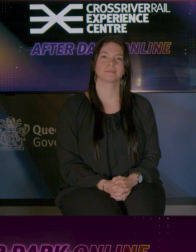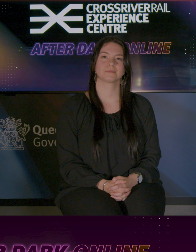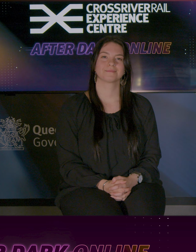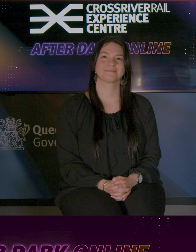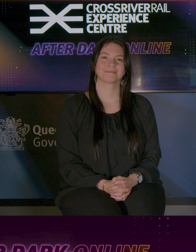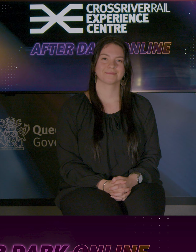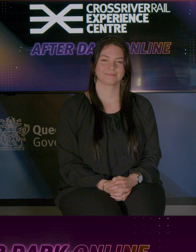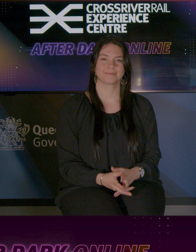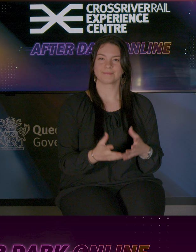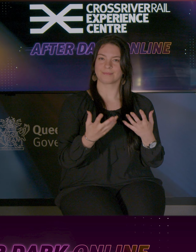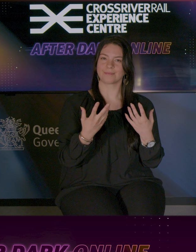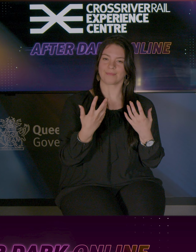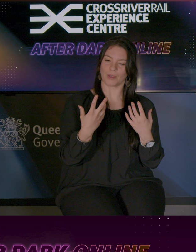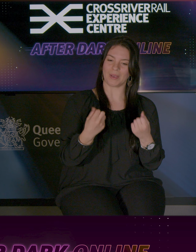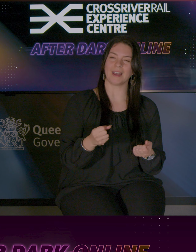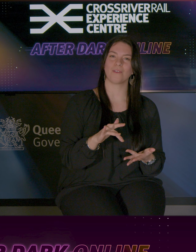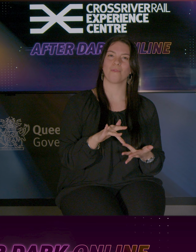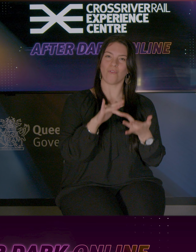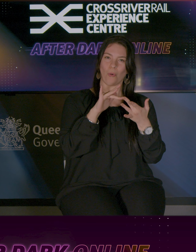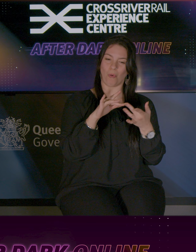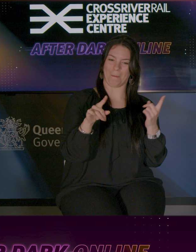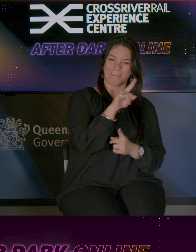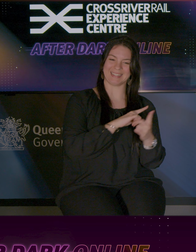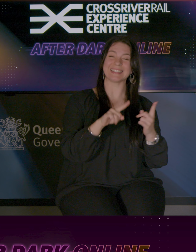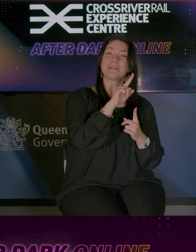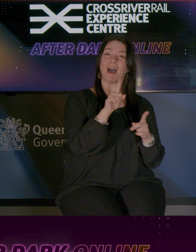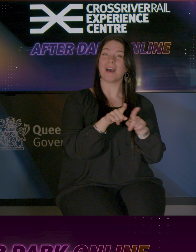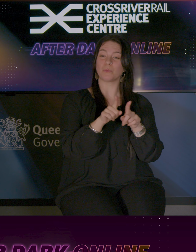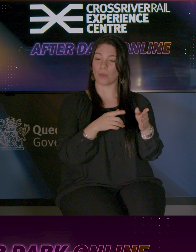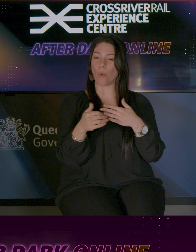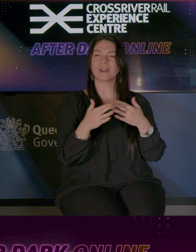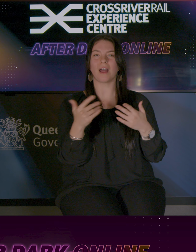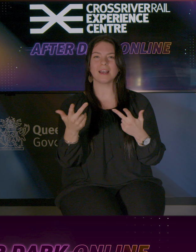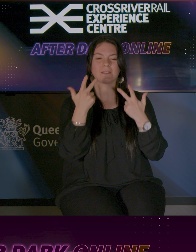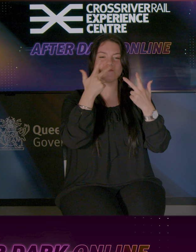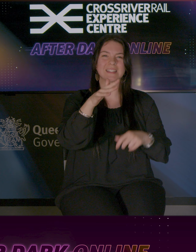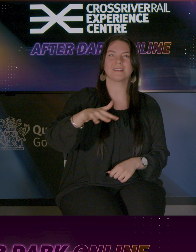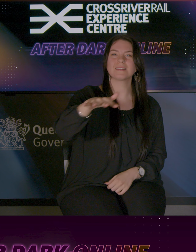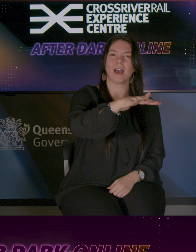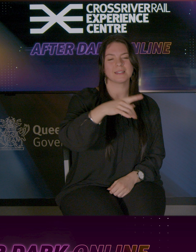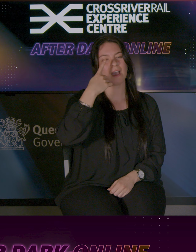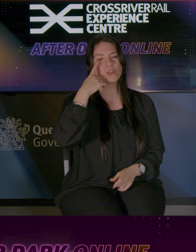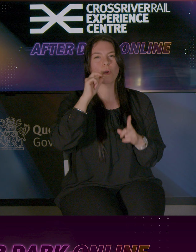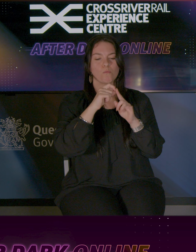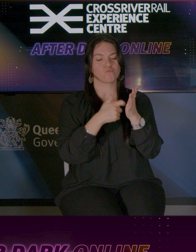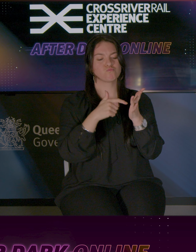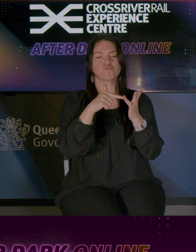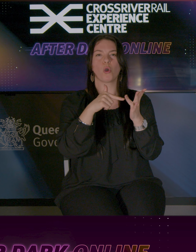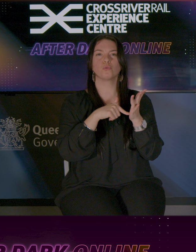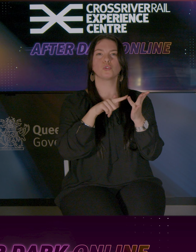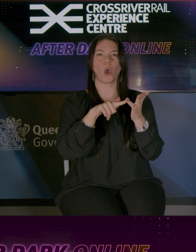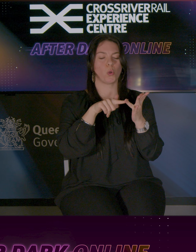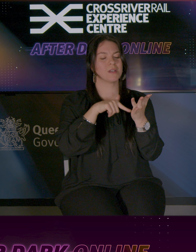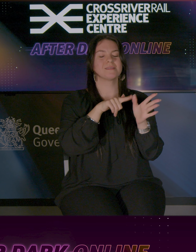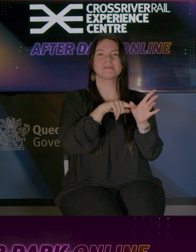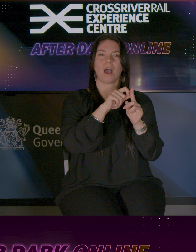also organize site visits with members prototypes and looking at mock-ups on-site and out of sight